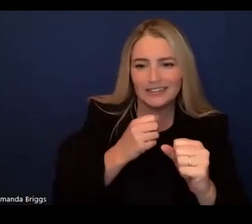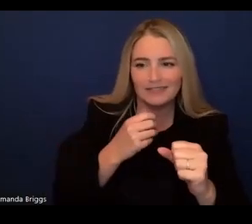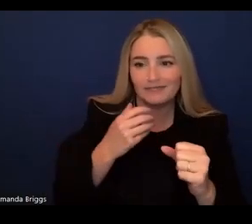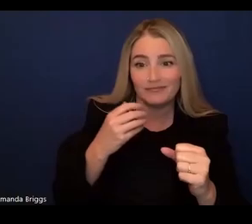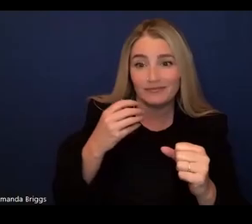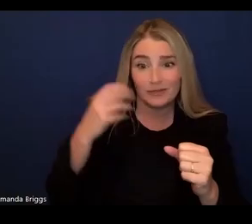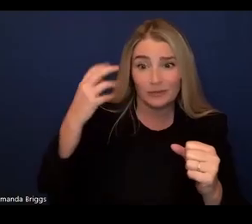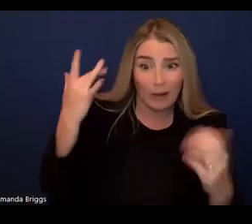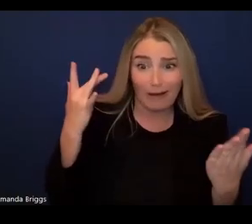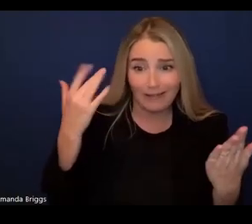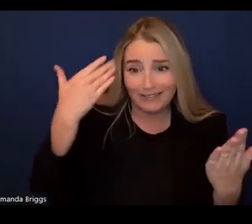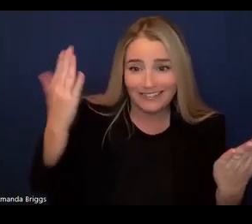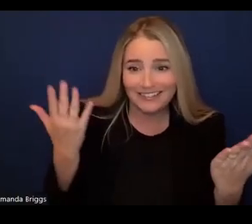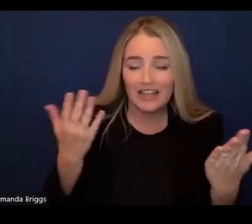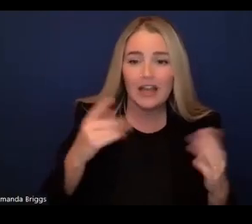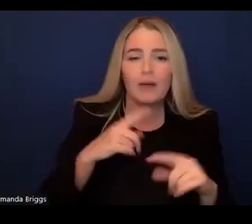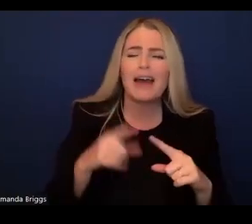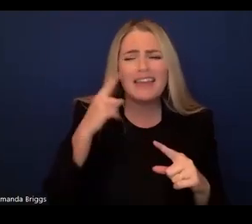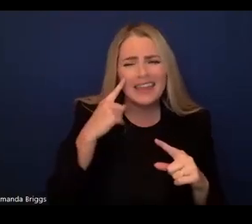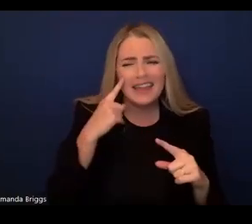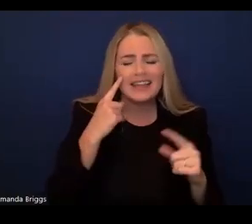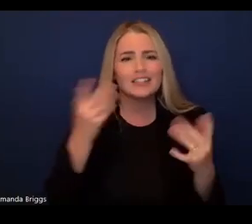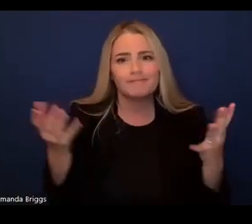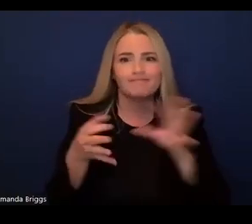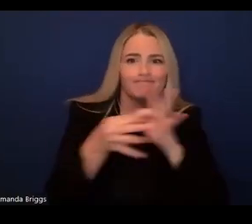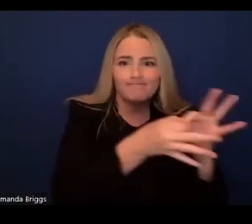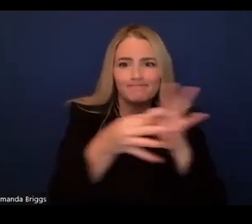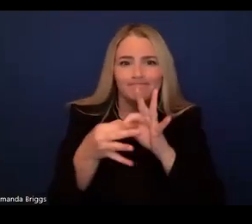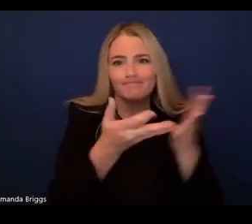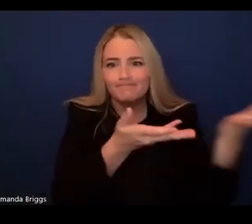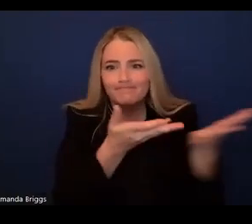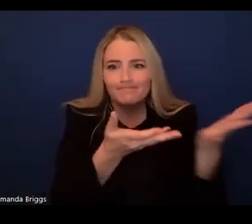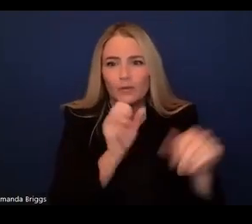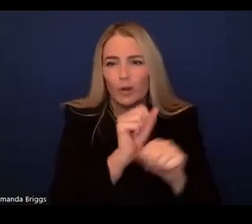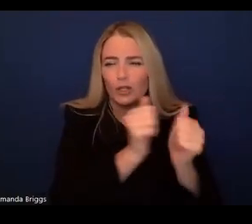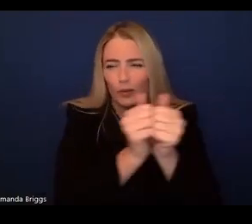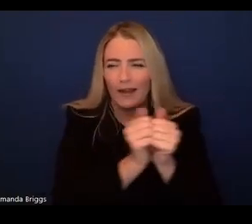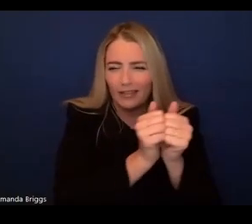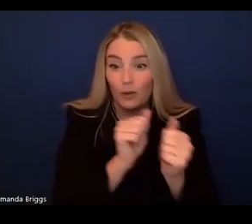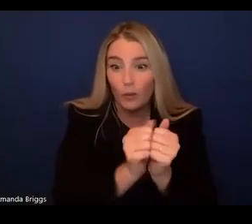I don't know, but I think it's a matter of working with the school district. And if you have,